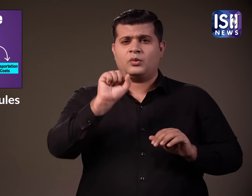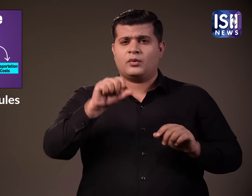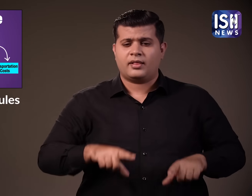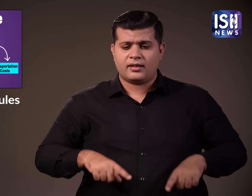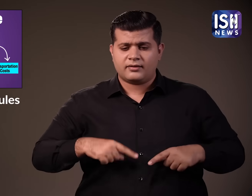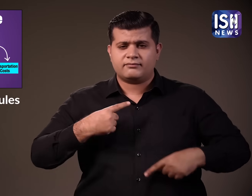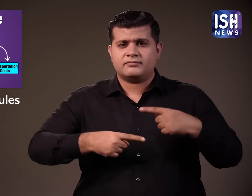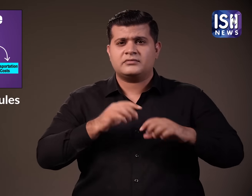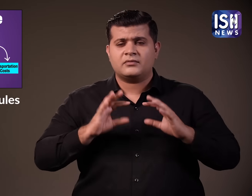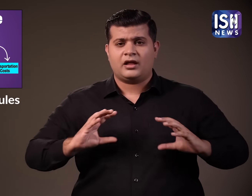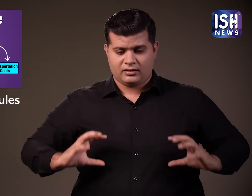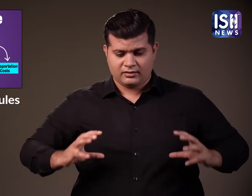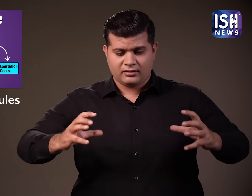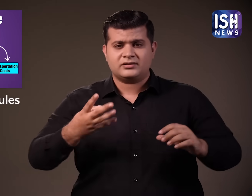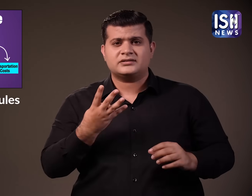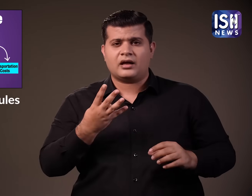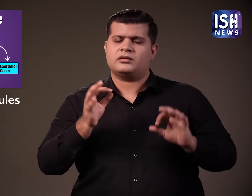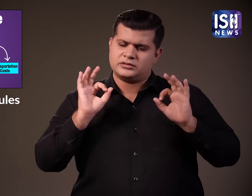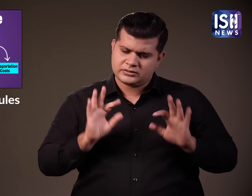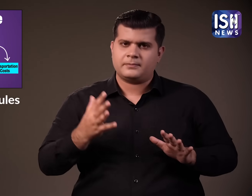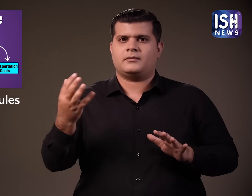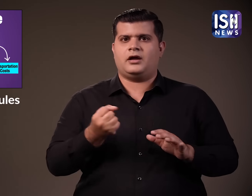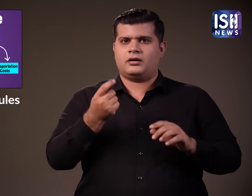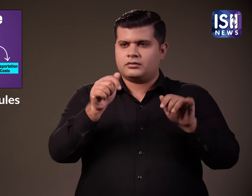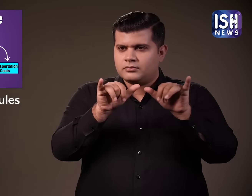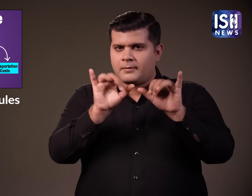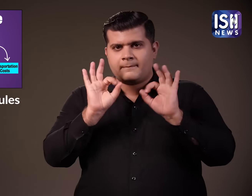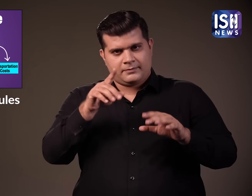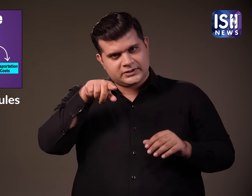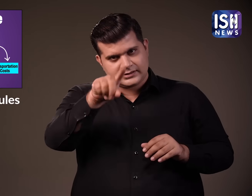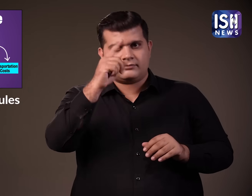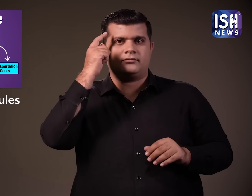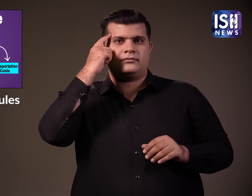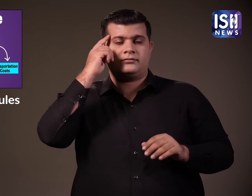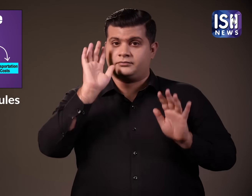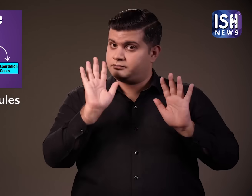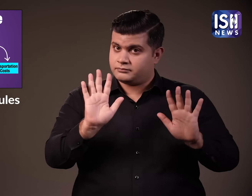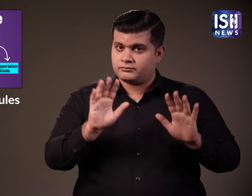Focus on purchasing a four-wheeler that meets your essential needs.